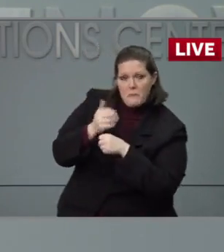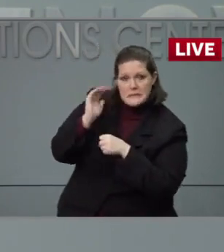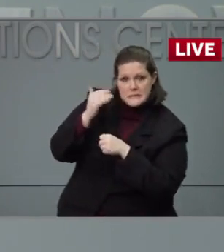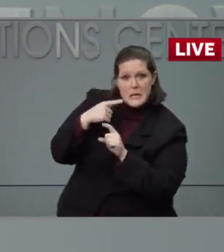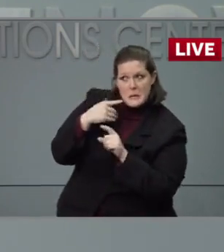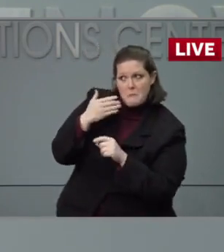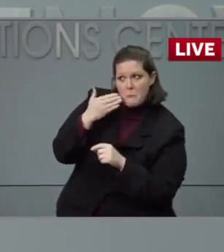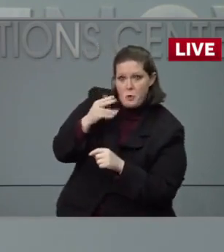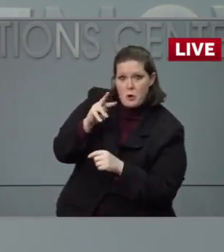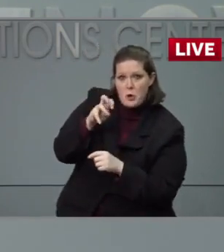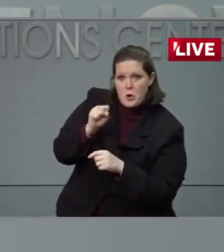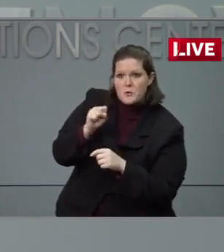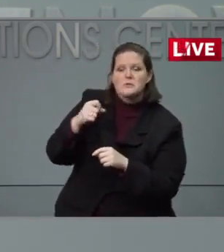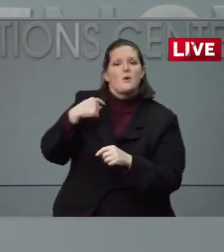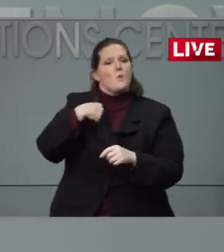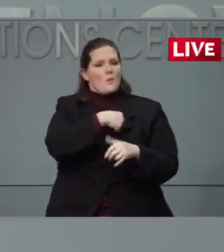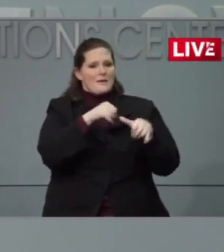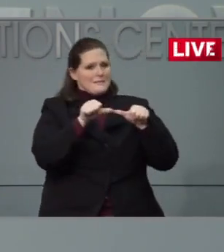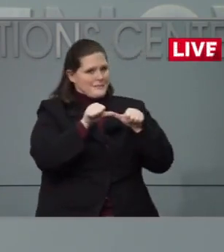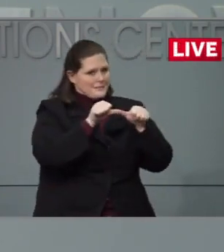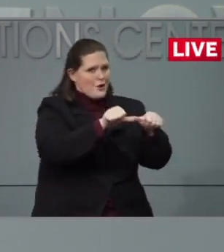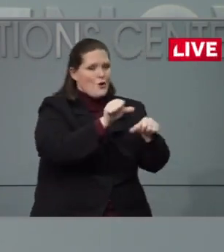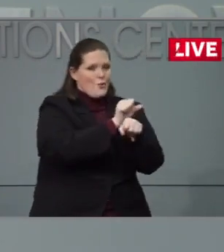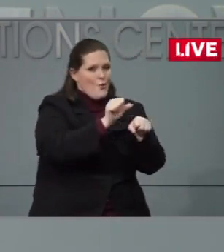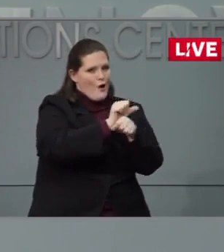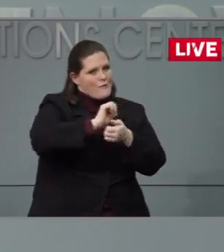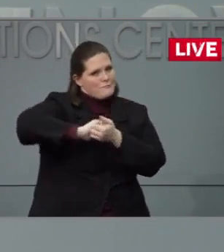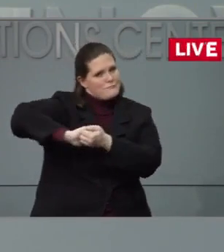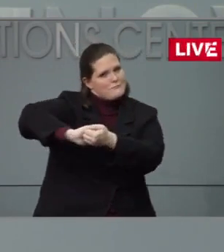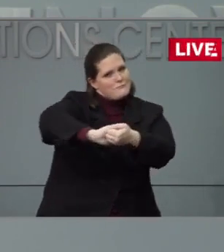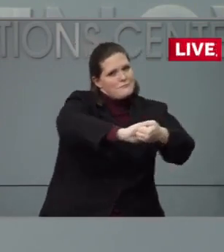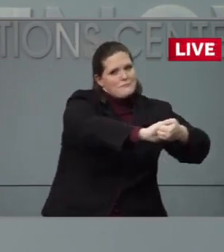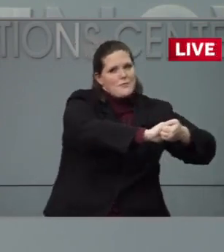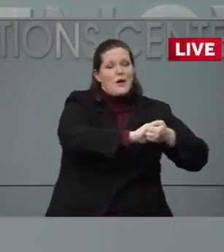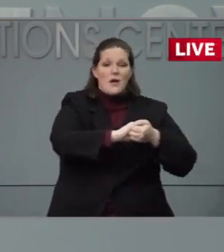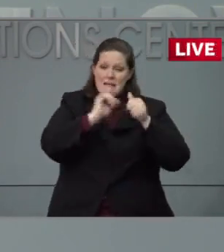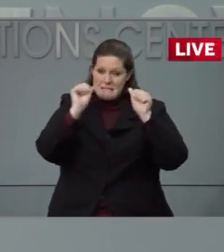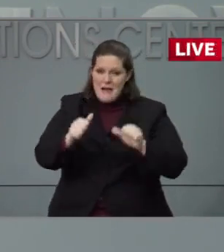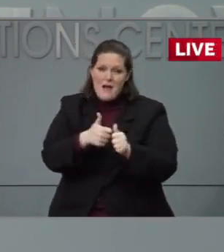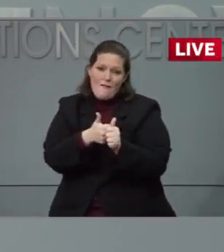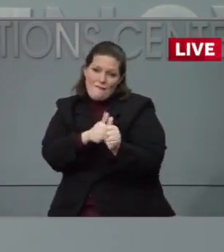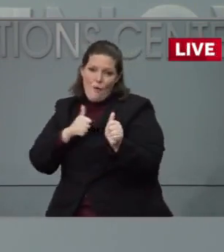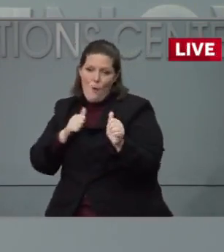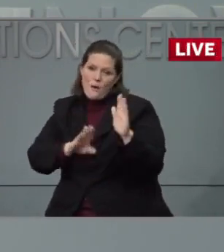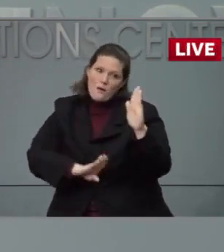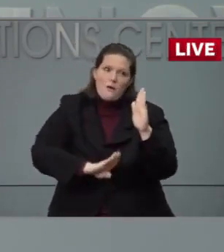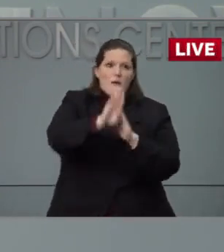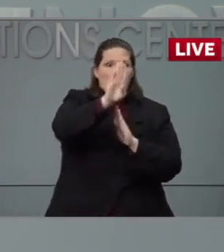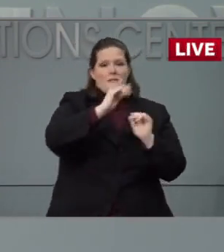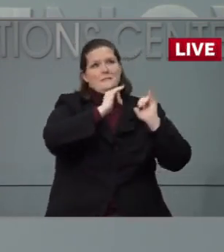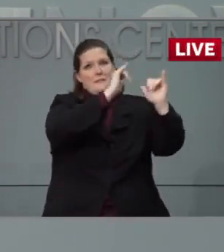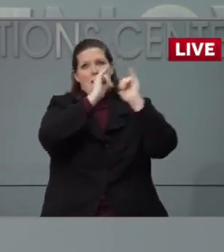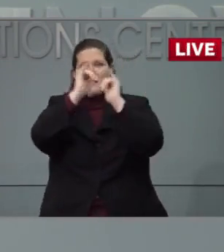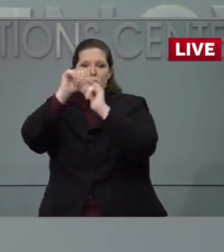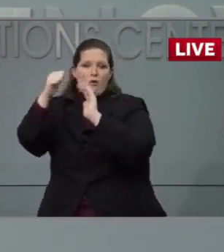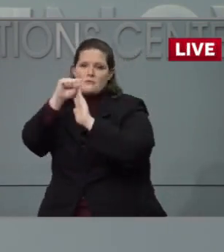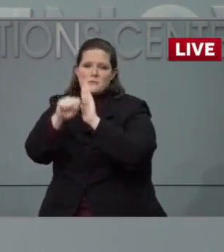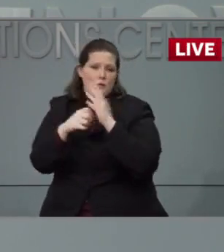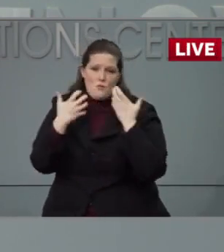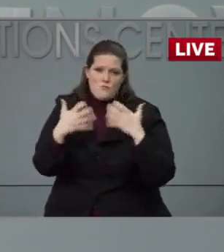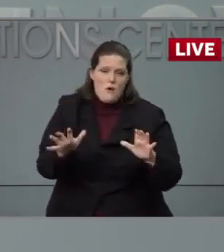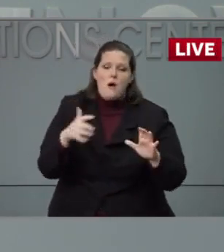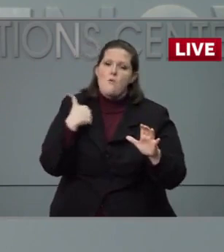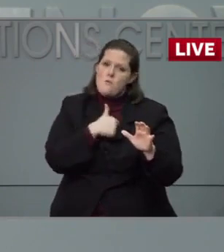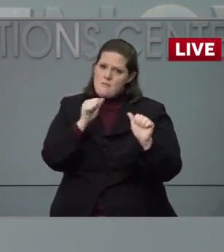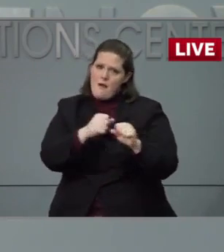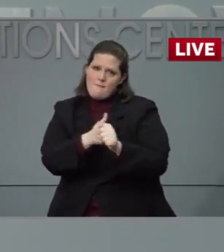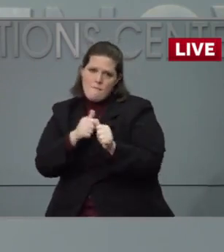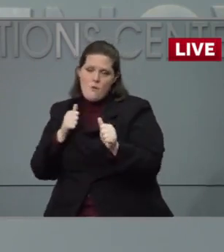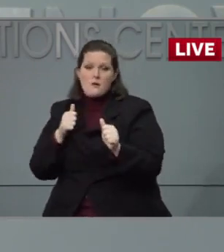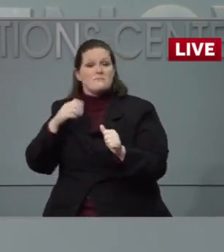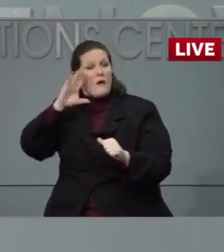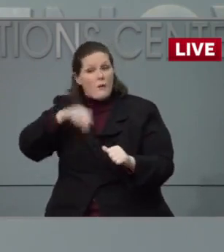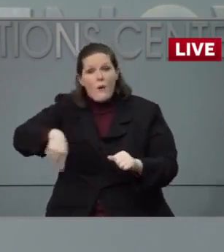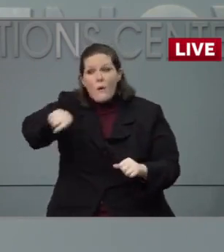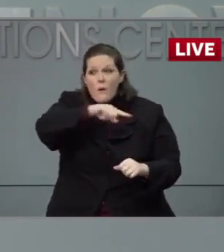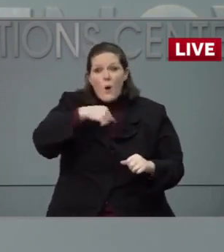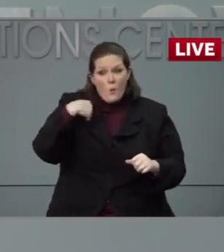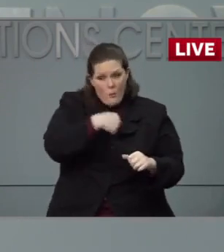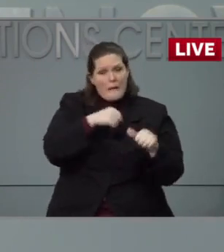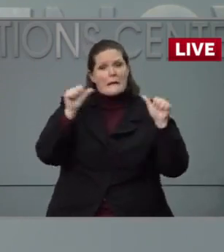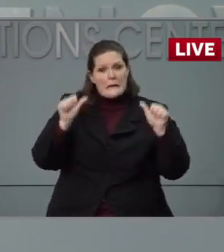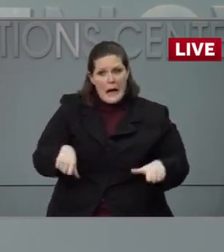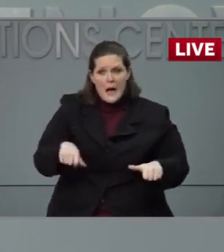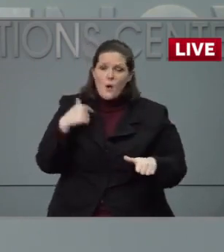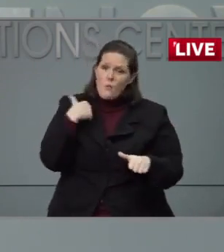WITH THE NEWS ON THE VACCINE FRONT, WE NEED TO DO WHAT WE HAVE DONE THROUGHOUT THIS PANDEMIC, WORK TOGETHER TO AVOID THE THREATENING SITUATIONS MANY OTHER STATES ARE FACING RIGHT